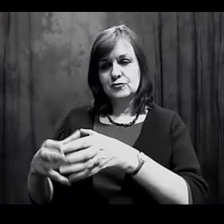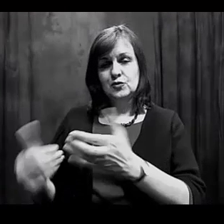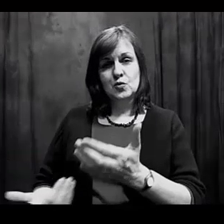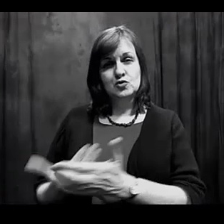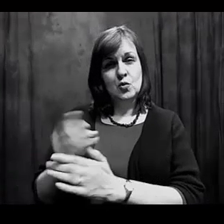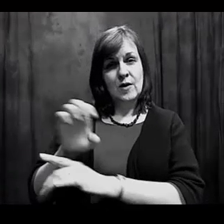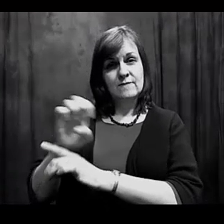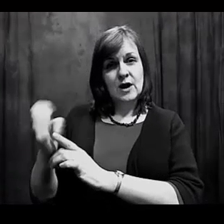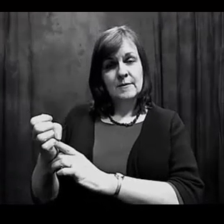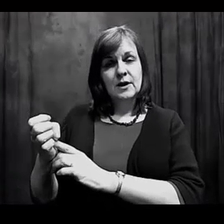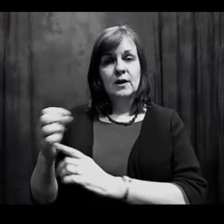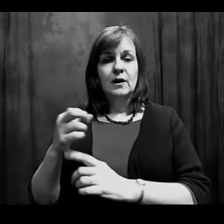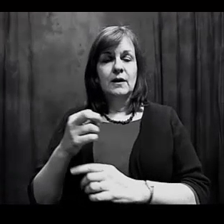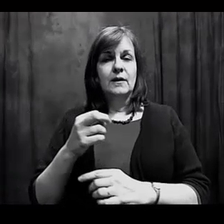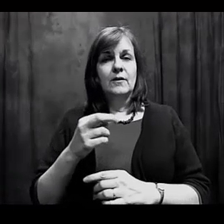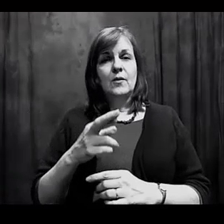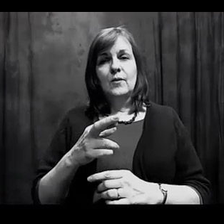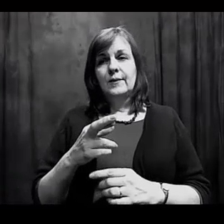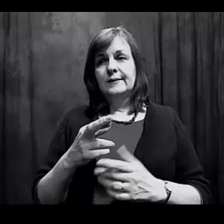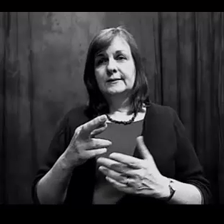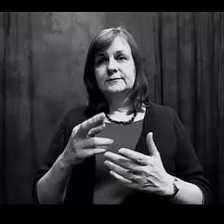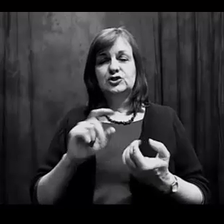in a population